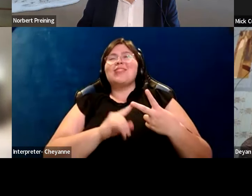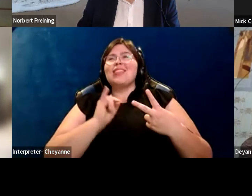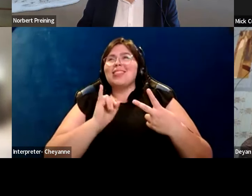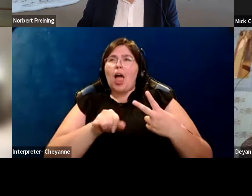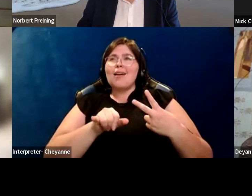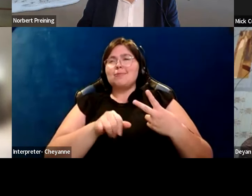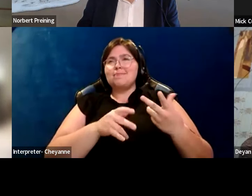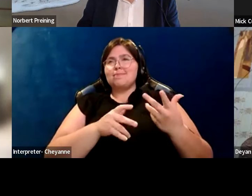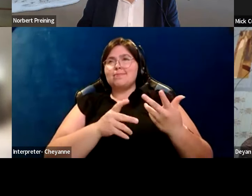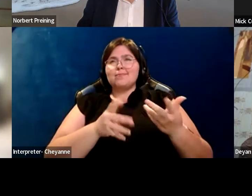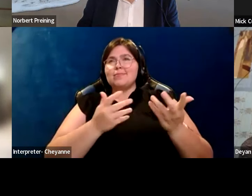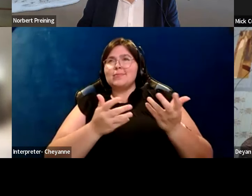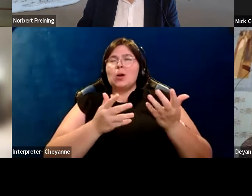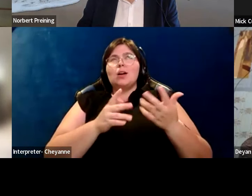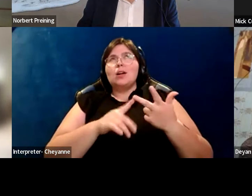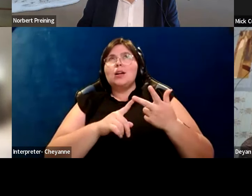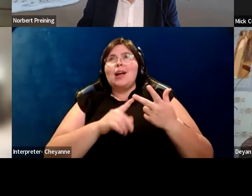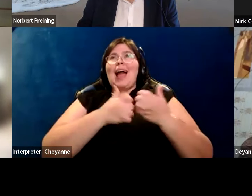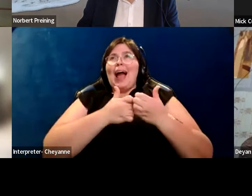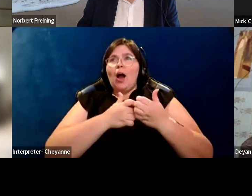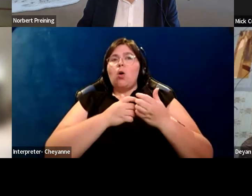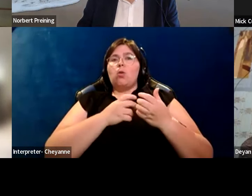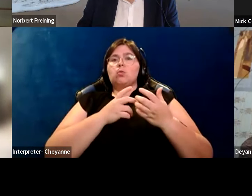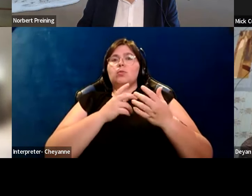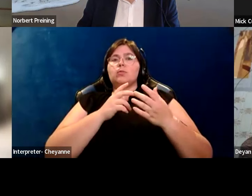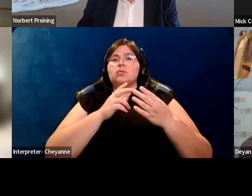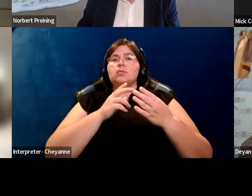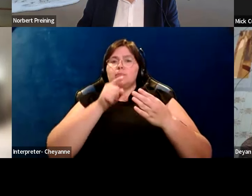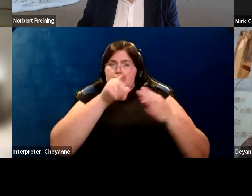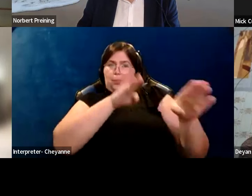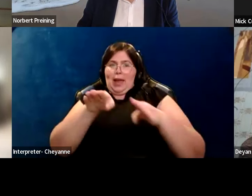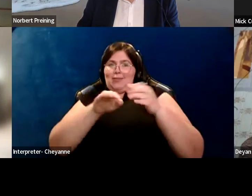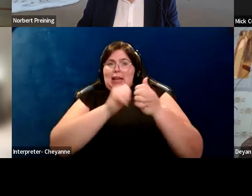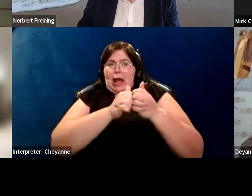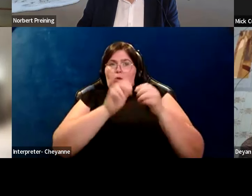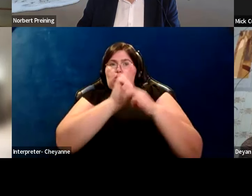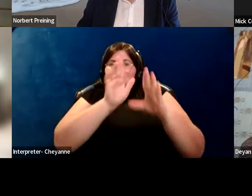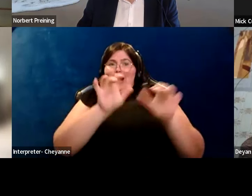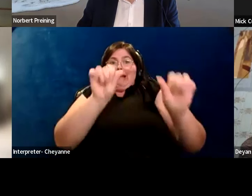the user should be able to interact with it in the browser. However, then there's another step,